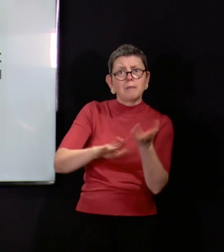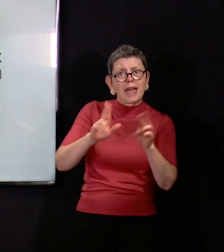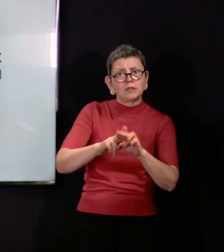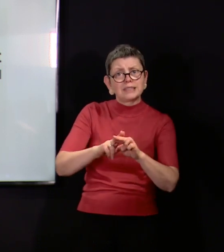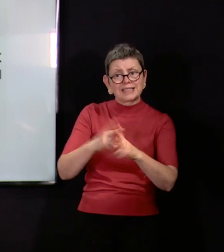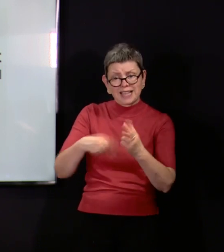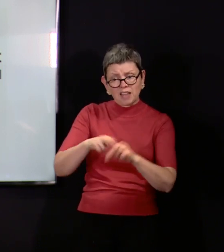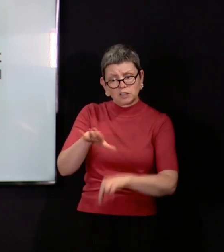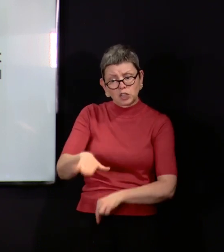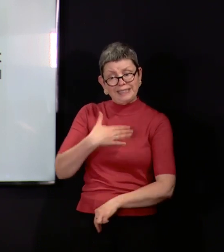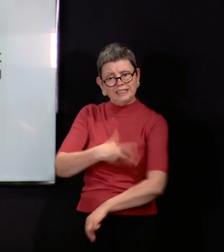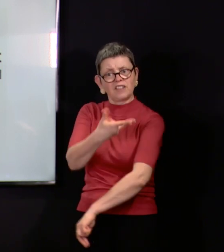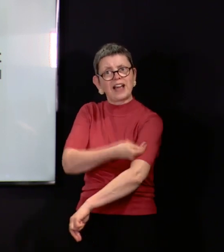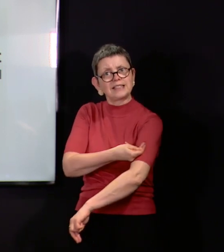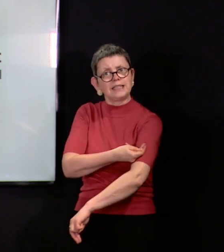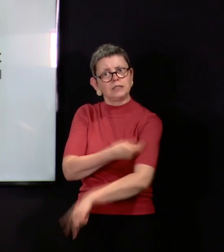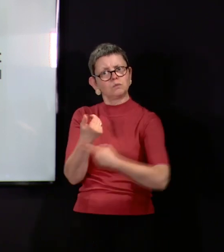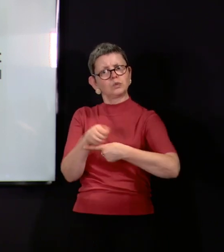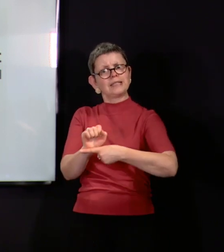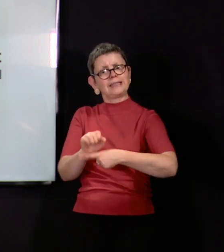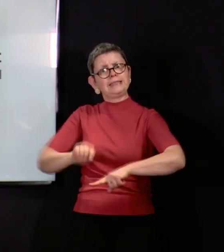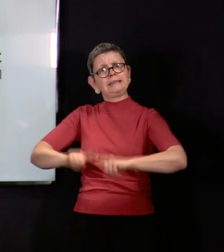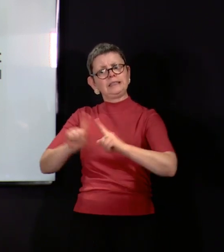vaccinated so they can be protected against very serious diseases, including